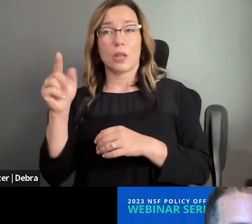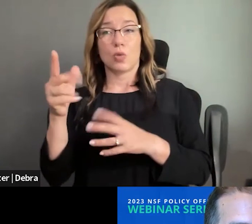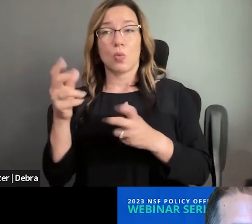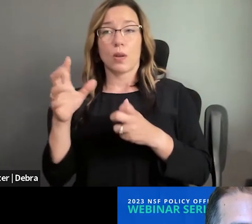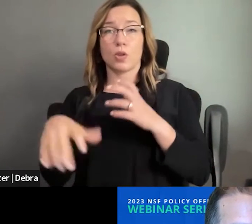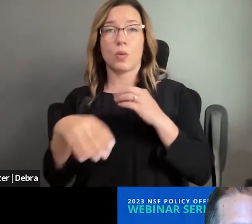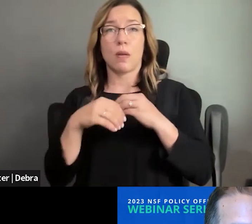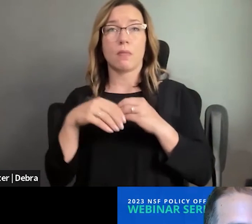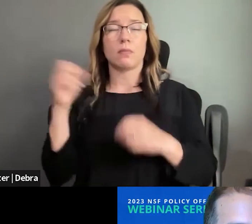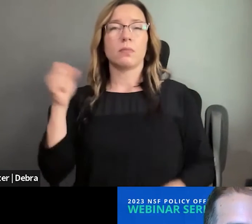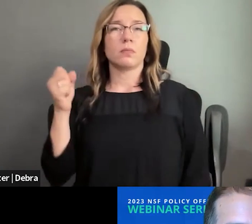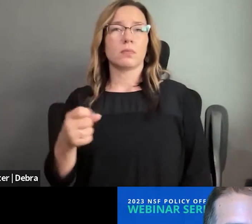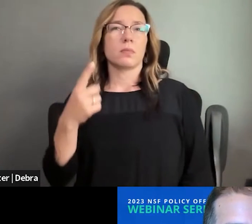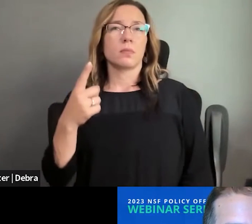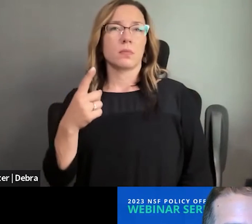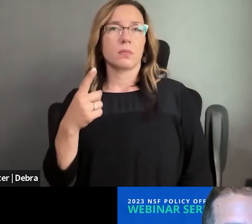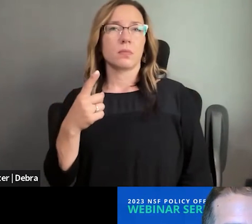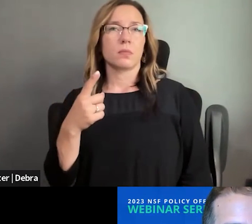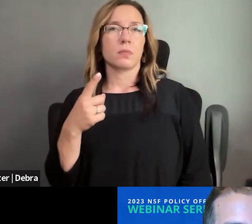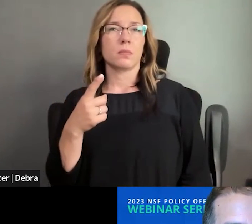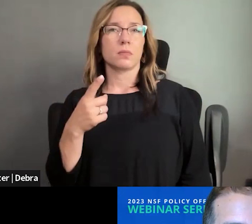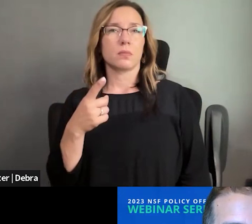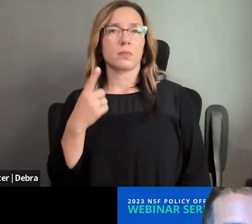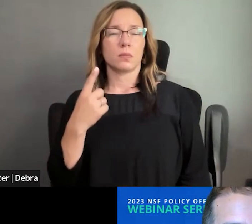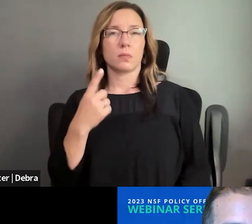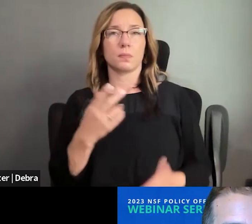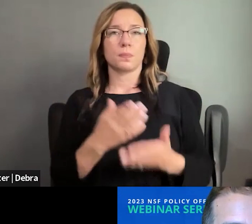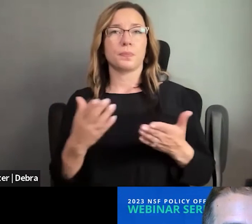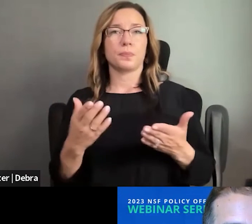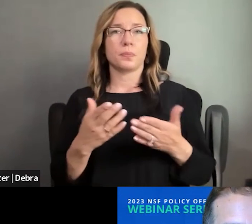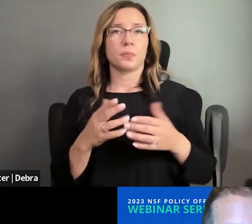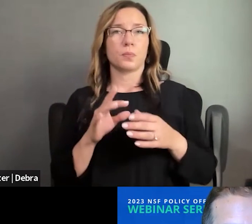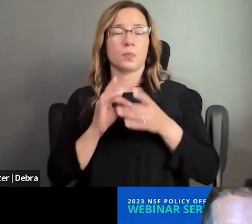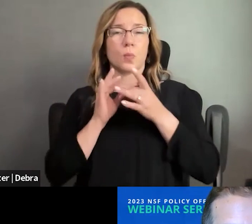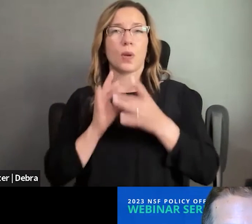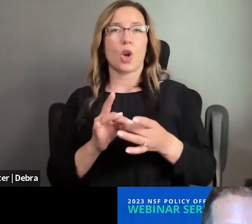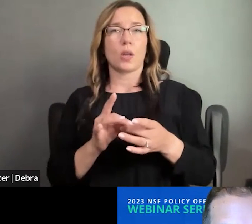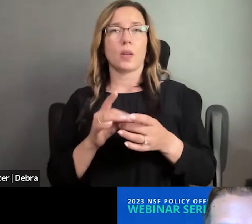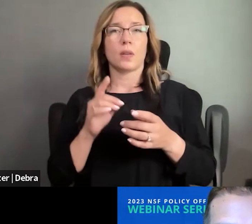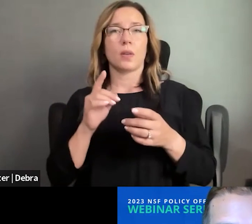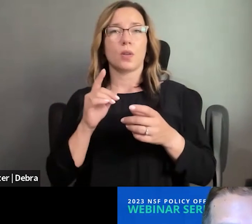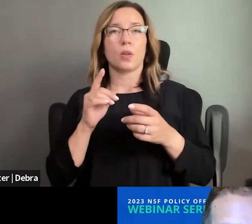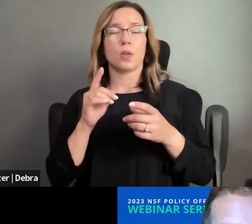Jean Feldman: There was only one thing and it had to do with the question as I believe it was